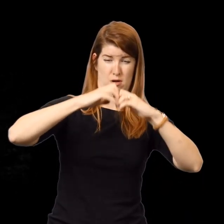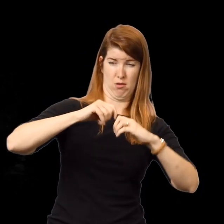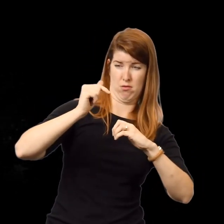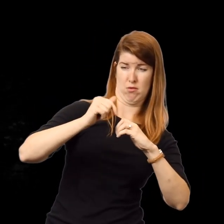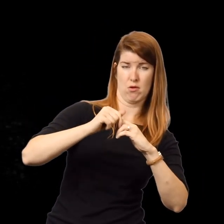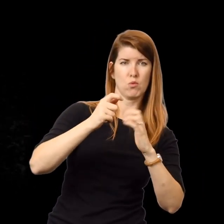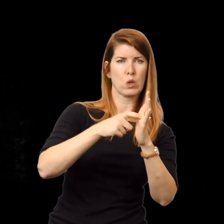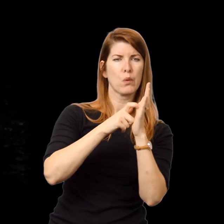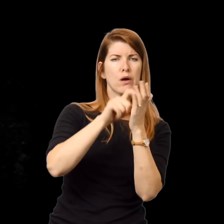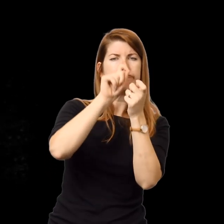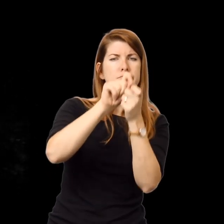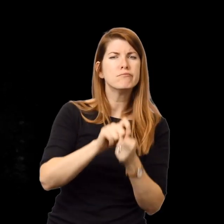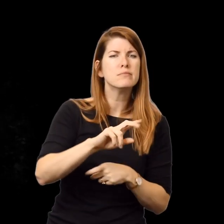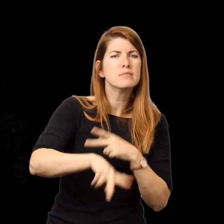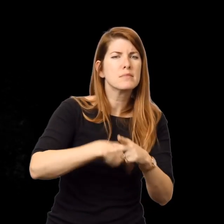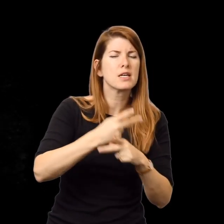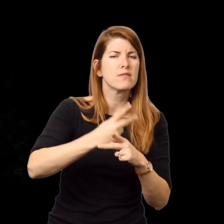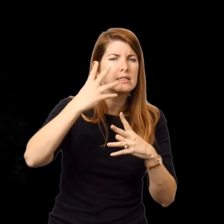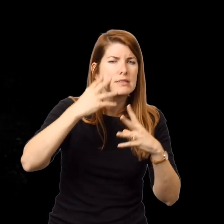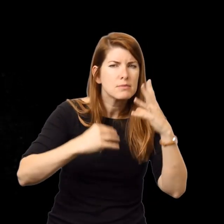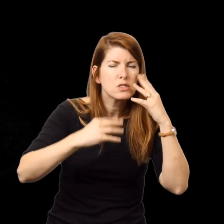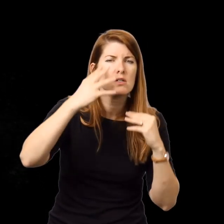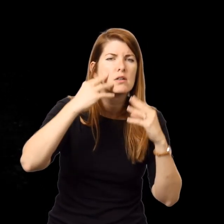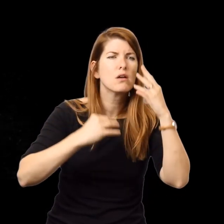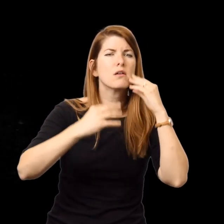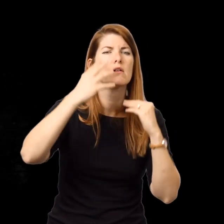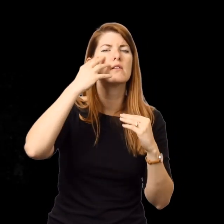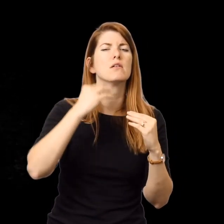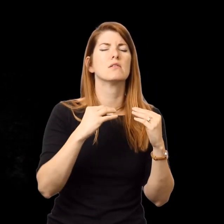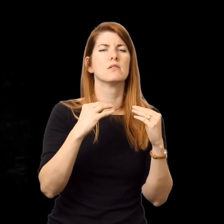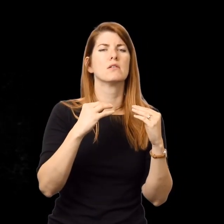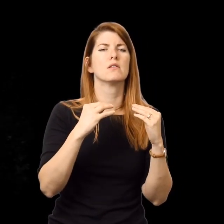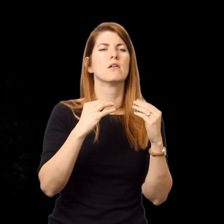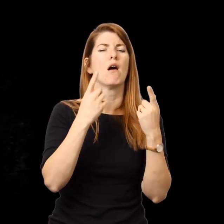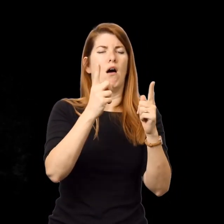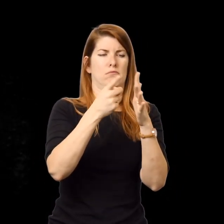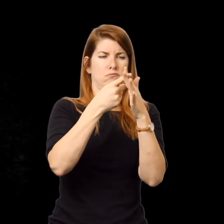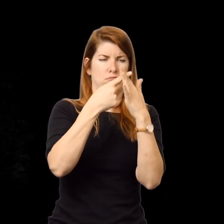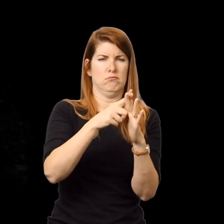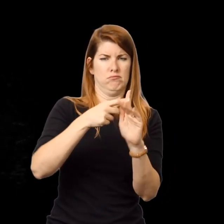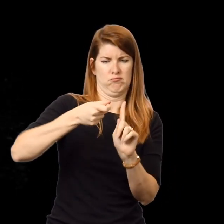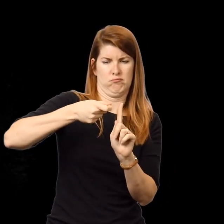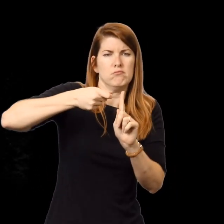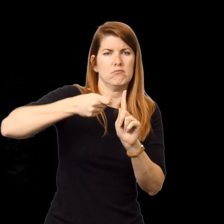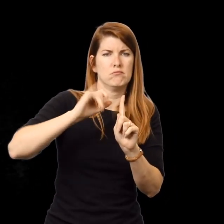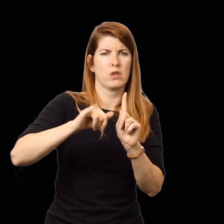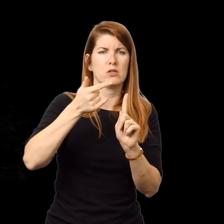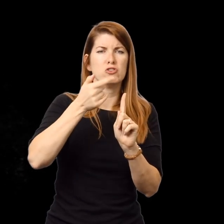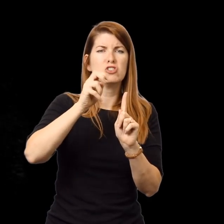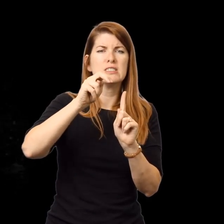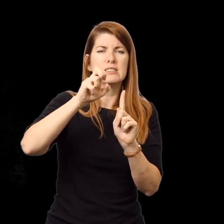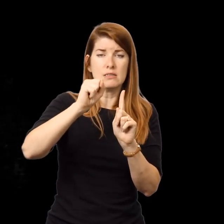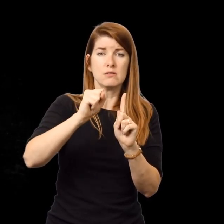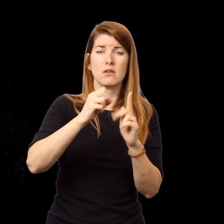So, the brain has to have particular kinds of experiences in order to activate the genes